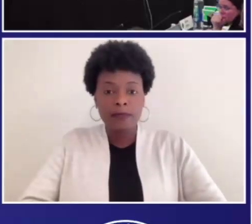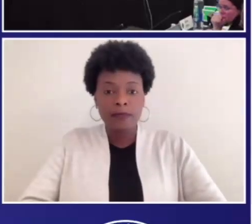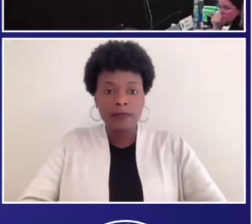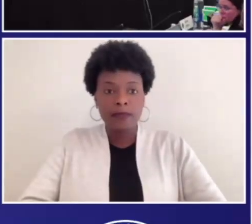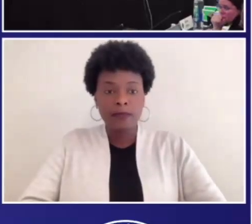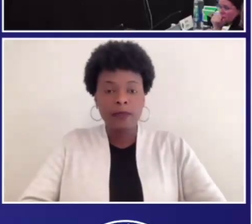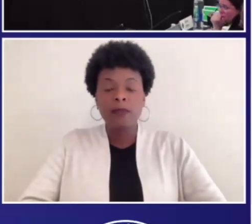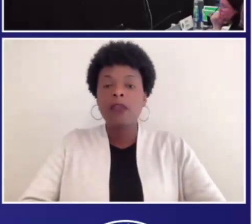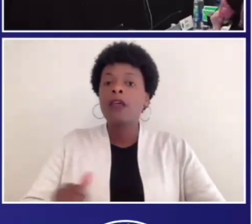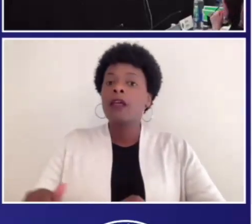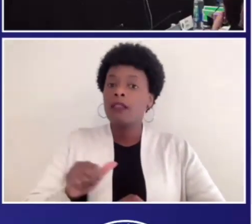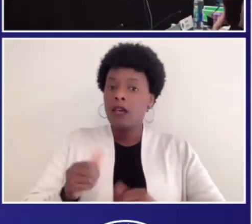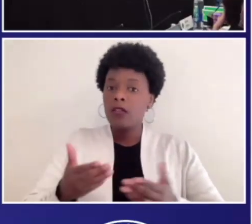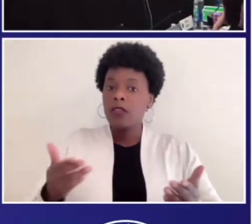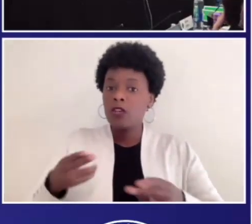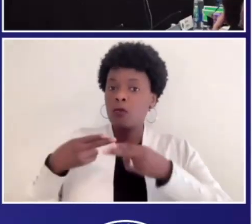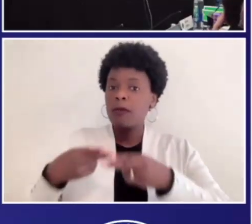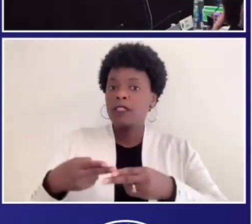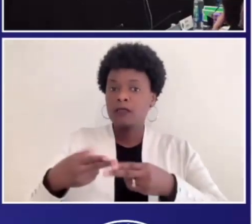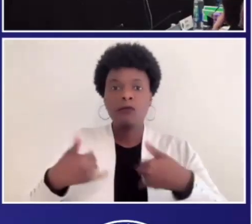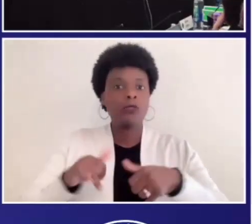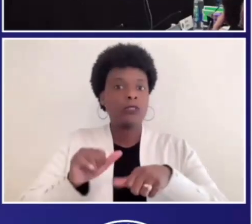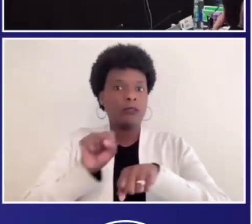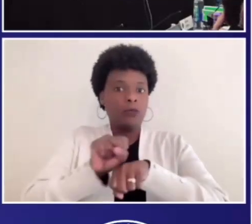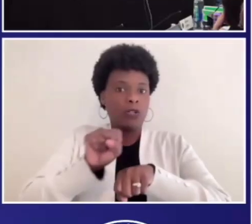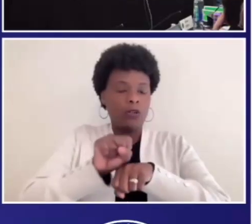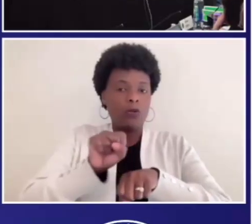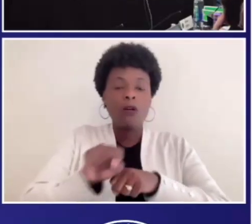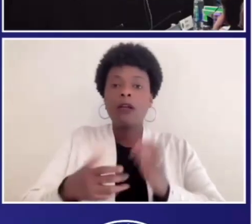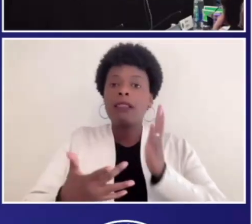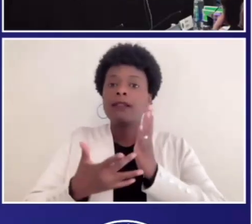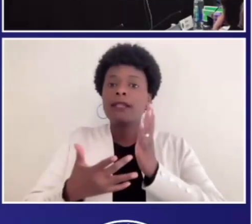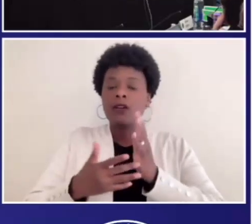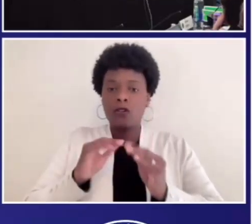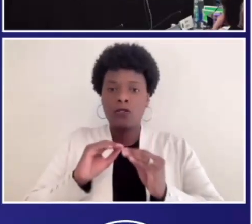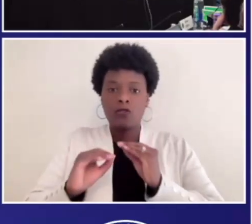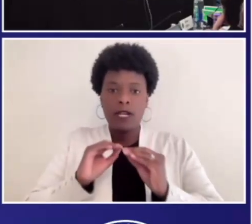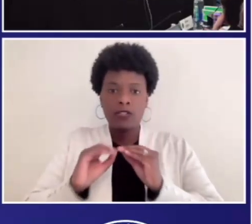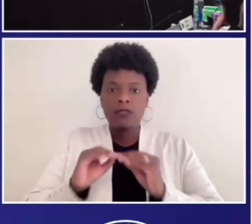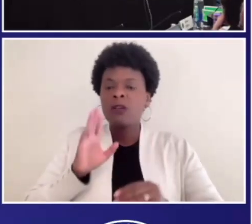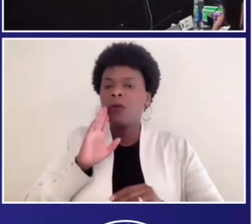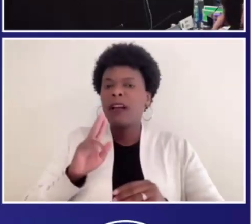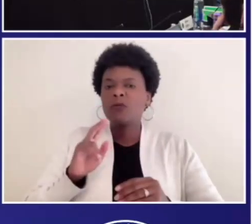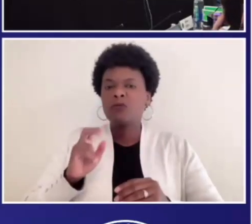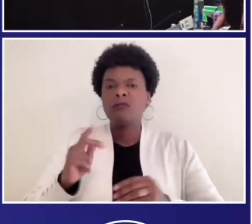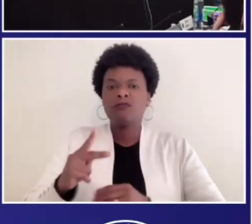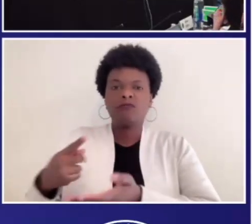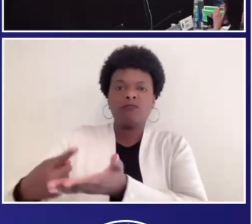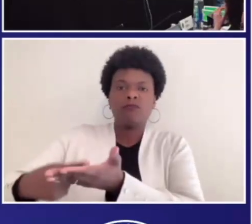The other thing that you mentioned, we're still working on, the technical correction. We'll have to circle back on 685.209.